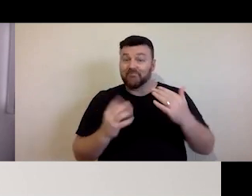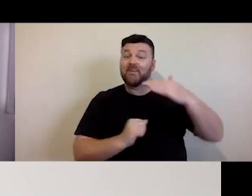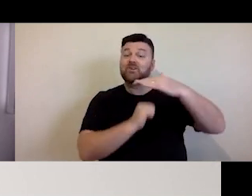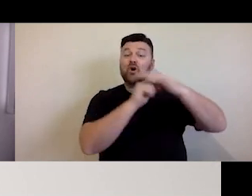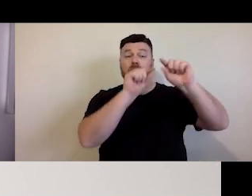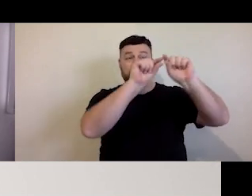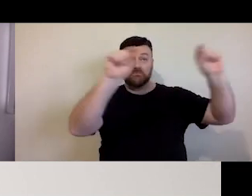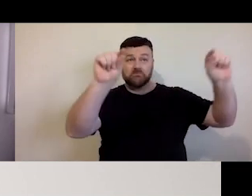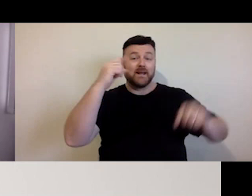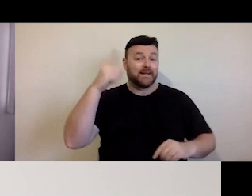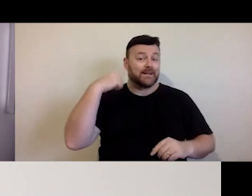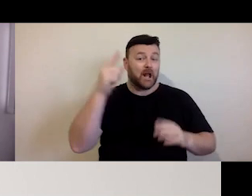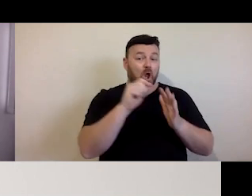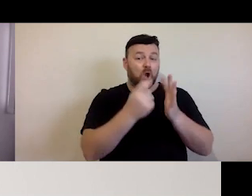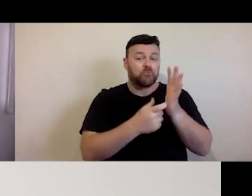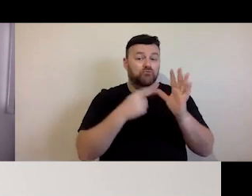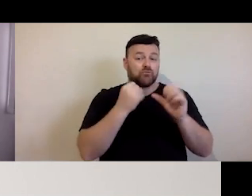pragmatic space.